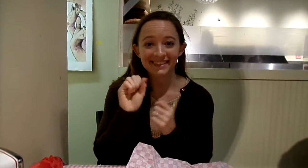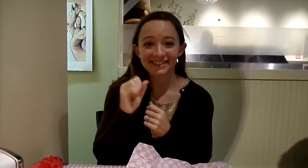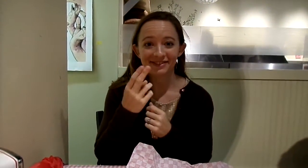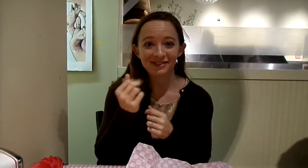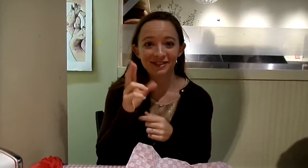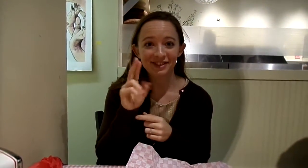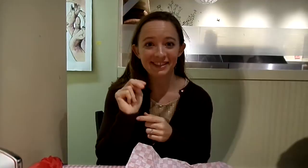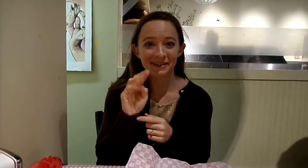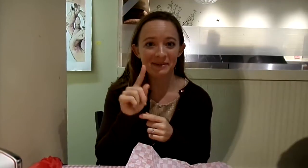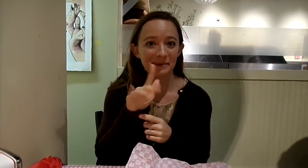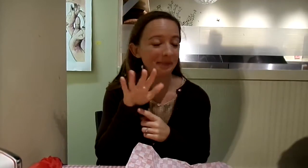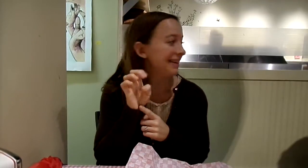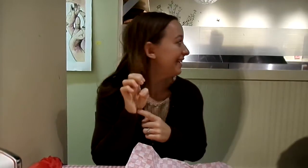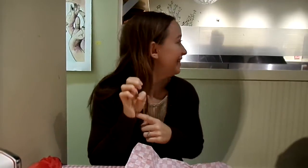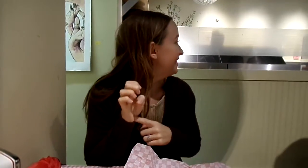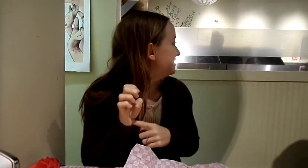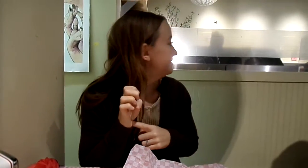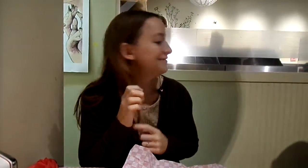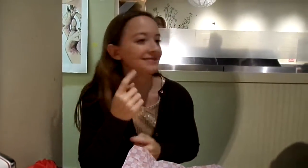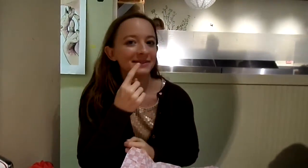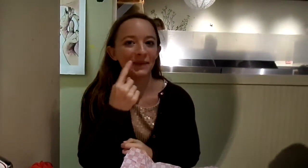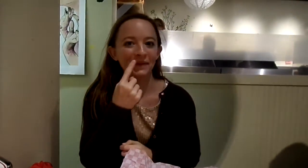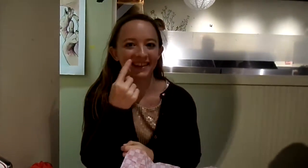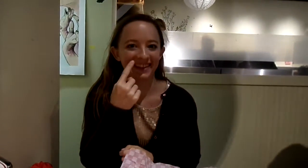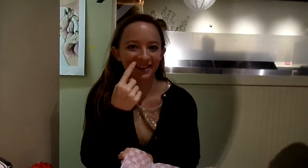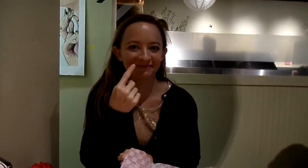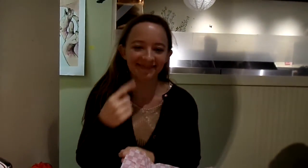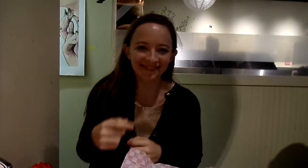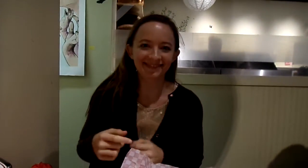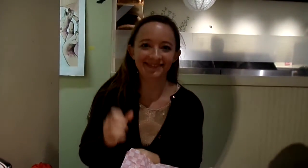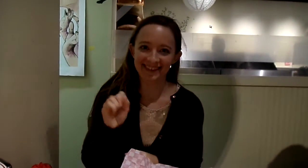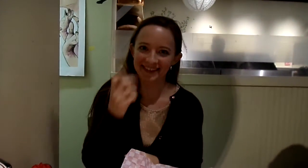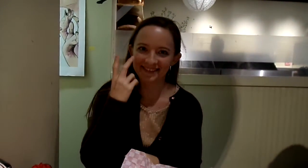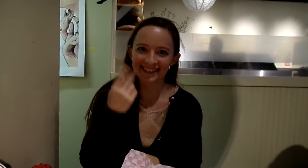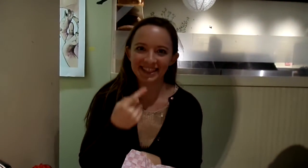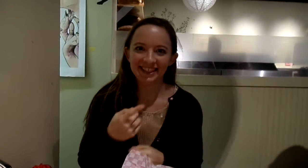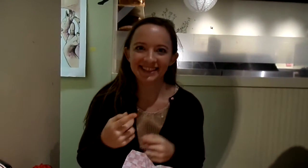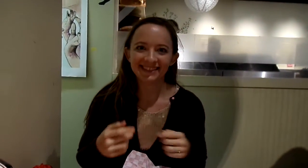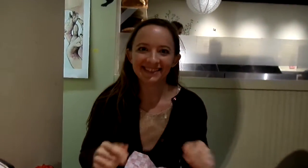We did actually meet Sharon Belle. She's over there. Can you see her?